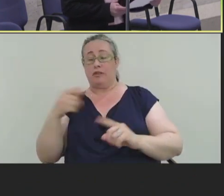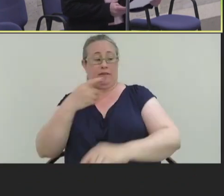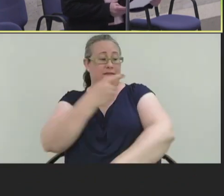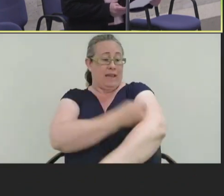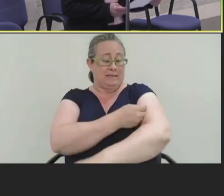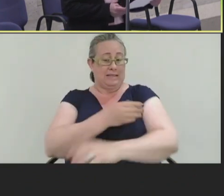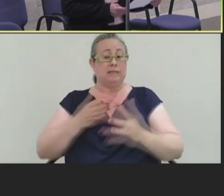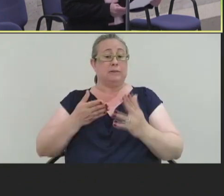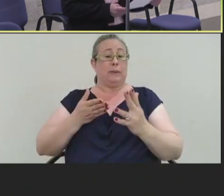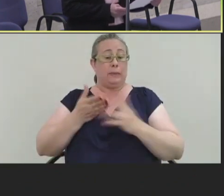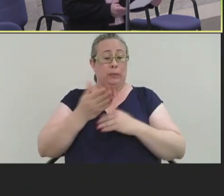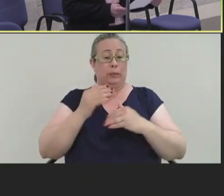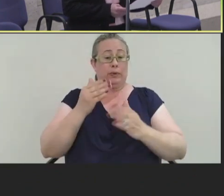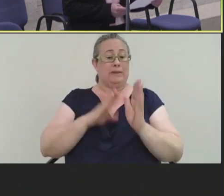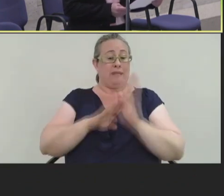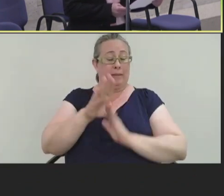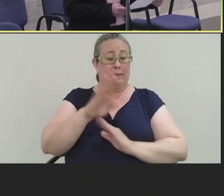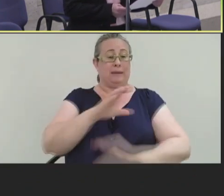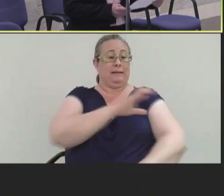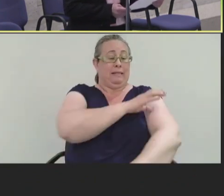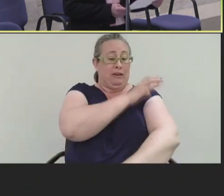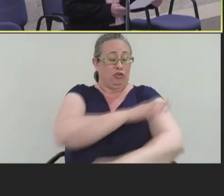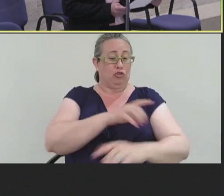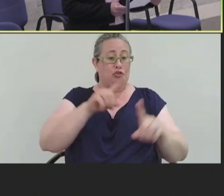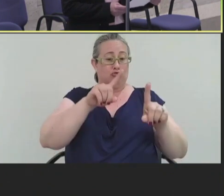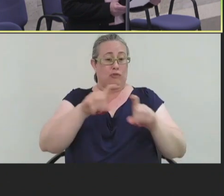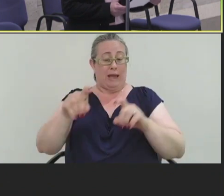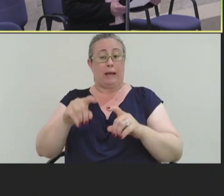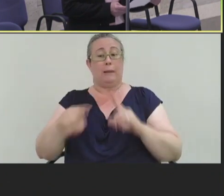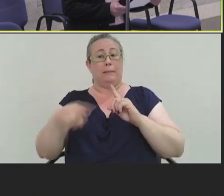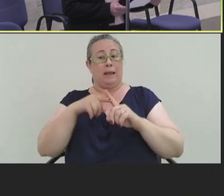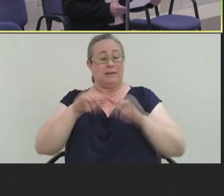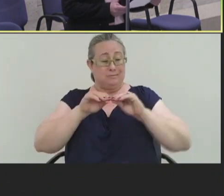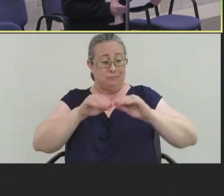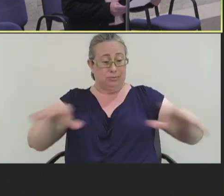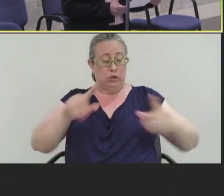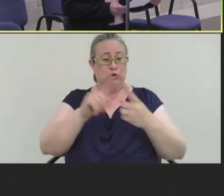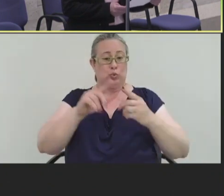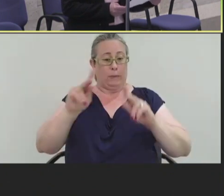clinical trials, and ultimately go to market, we must remember that they must be